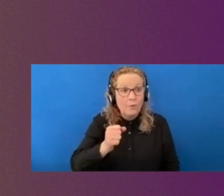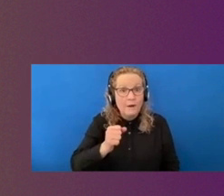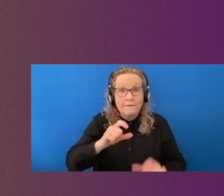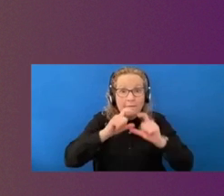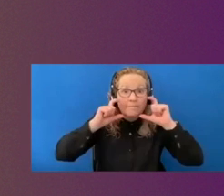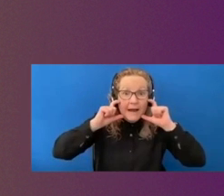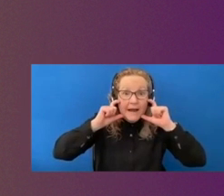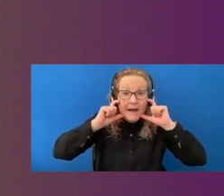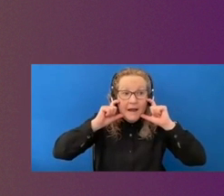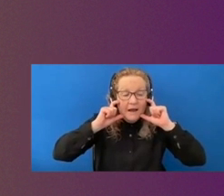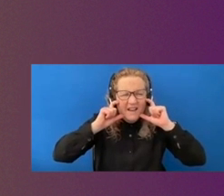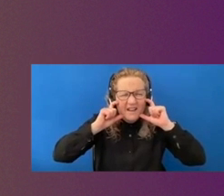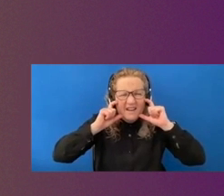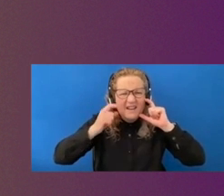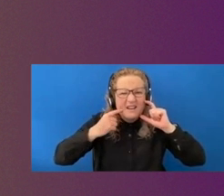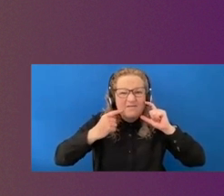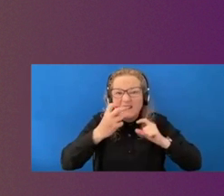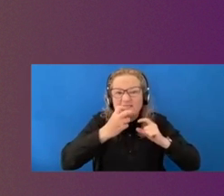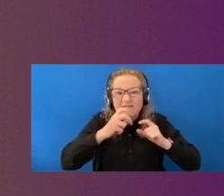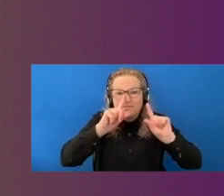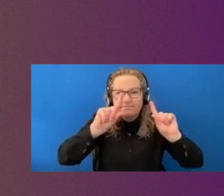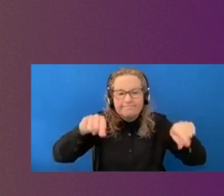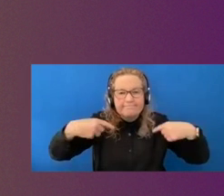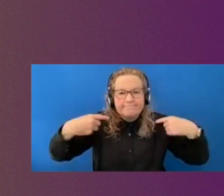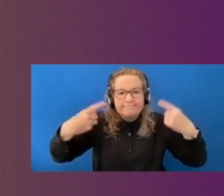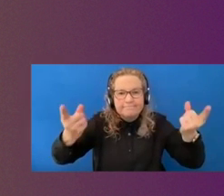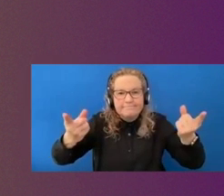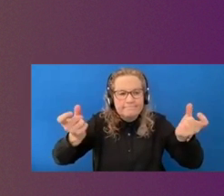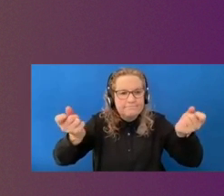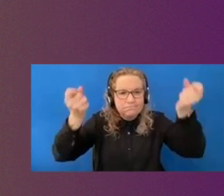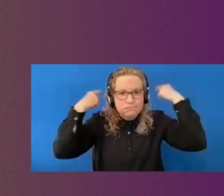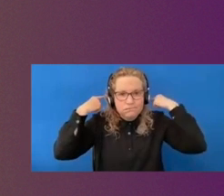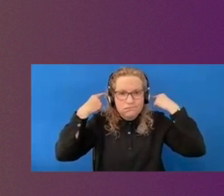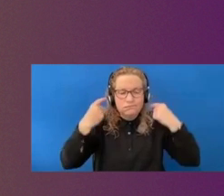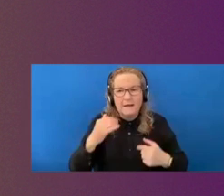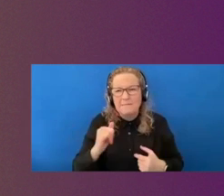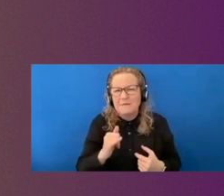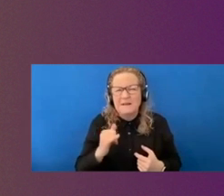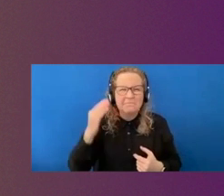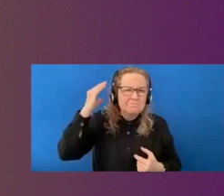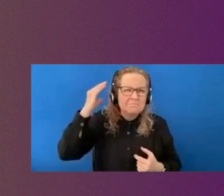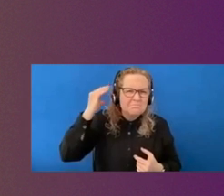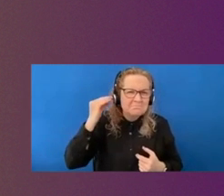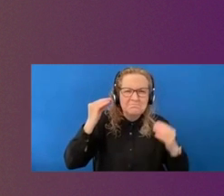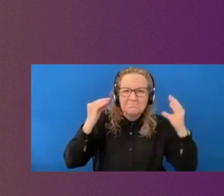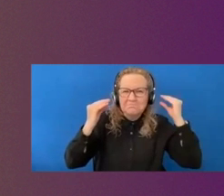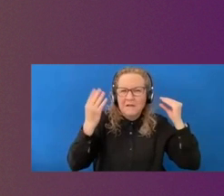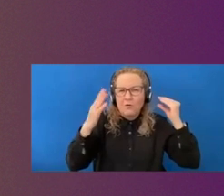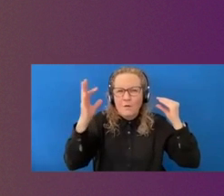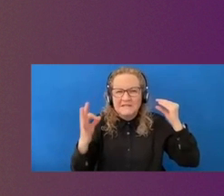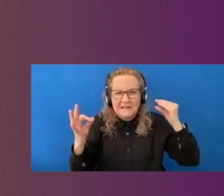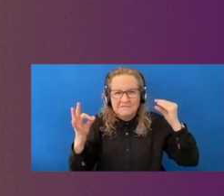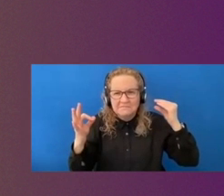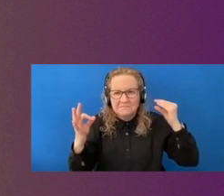read I cannot understand um I may have 40% hearing loss in my ears but my verbal recognition is about